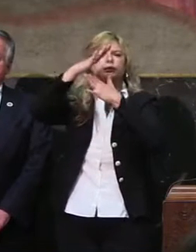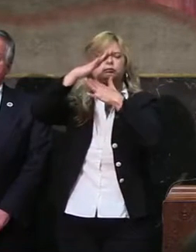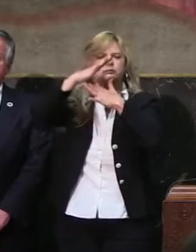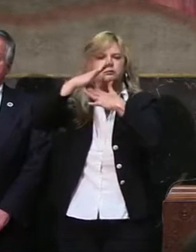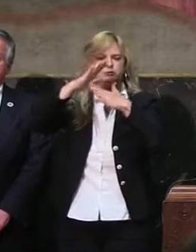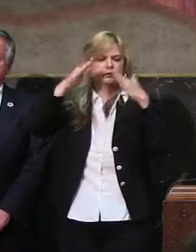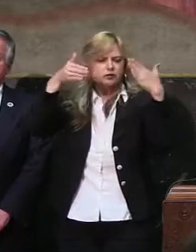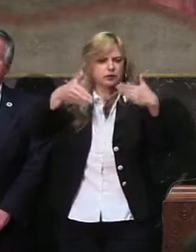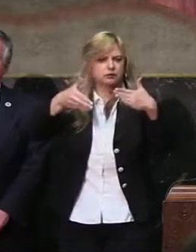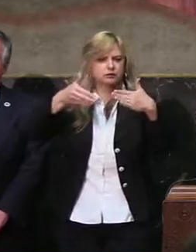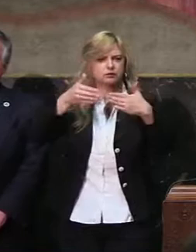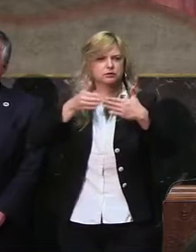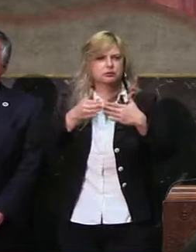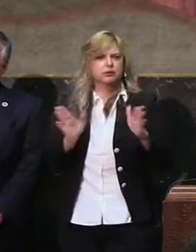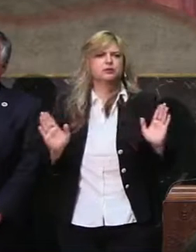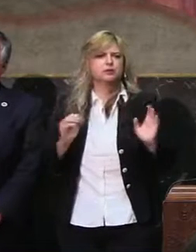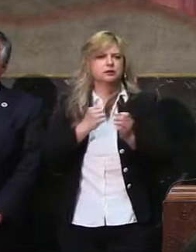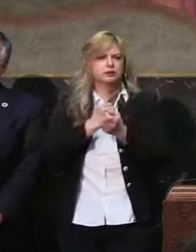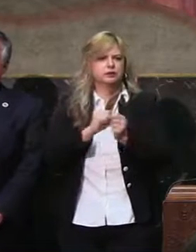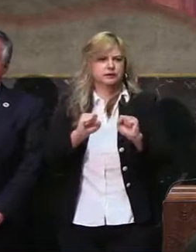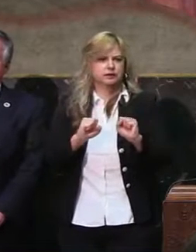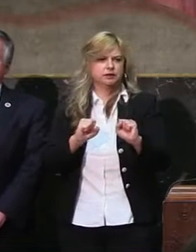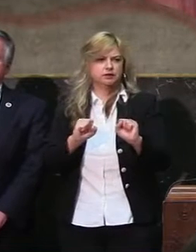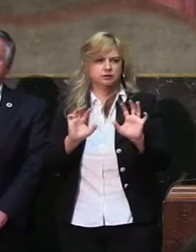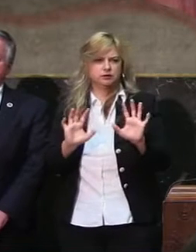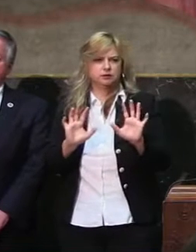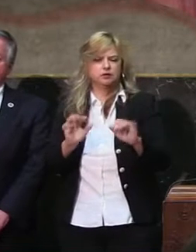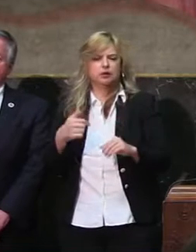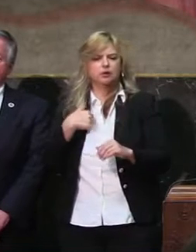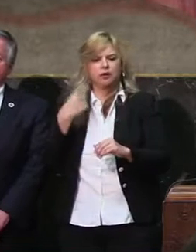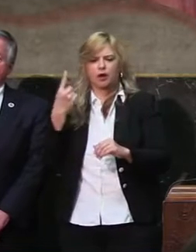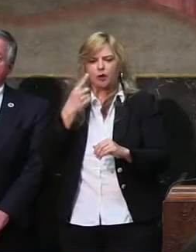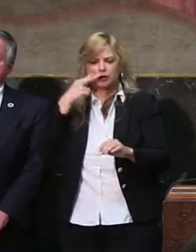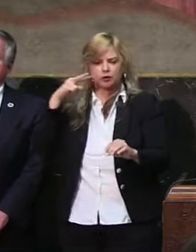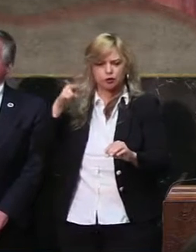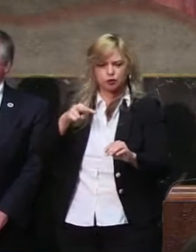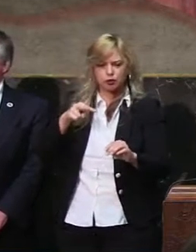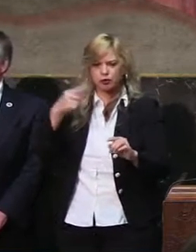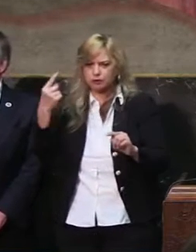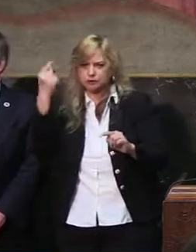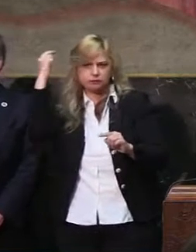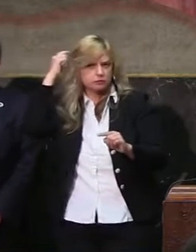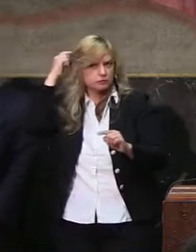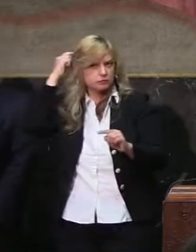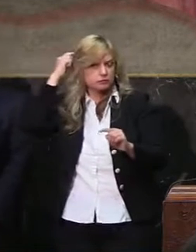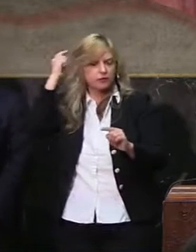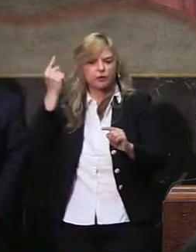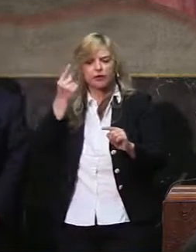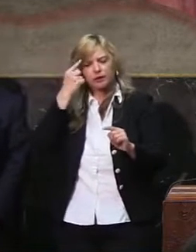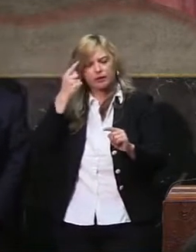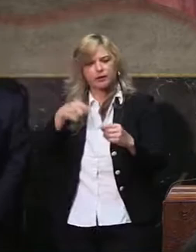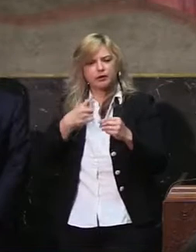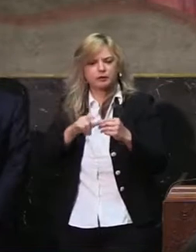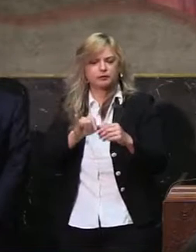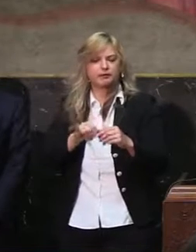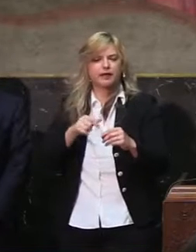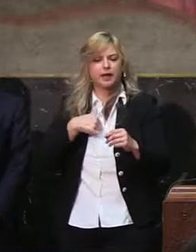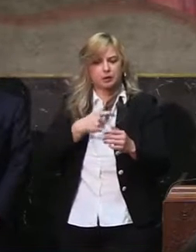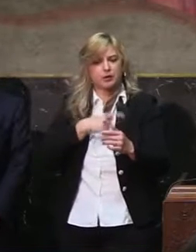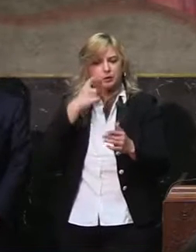at reform in that light but we also recognize that what we've been doing hasn't been working it hasn't made us